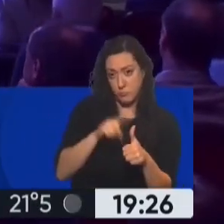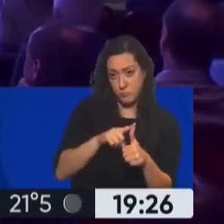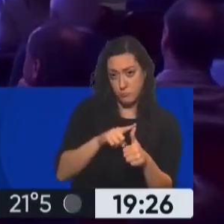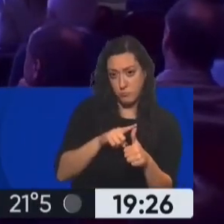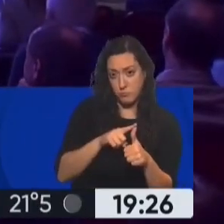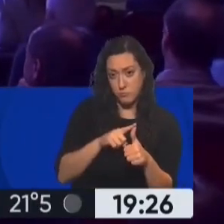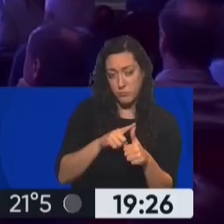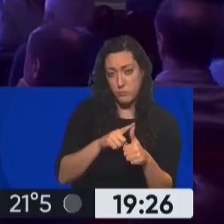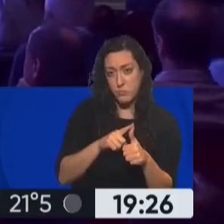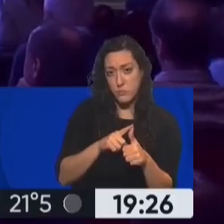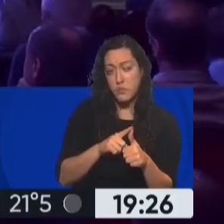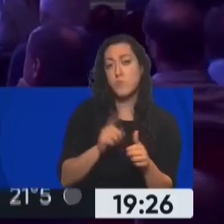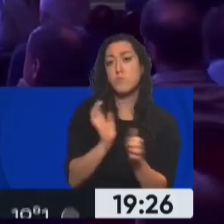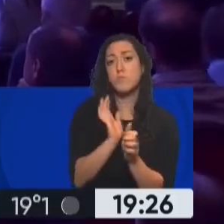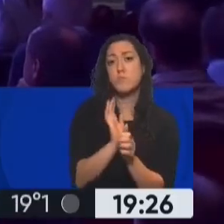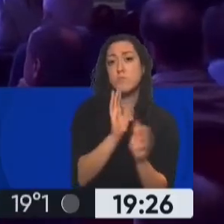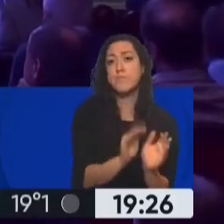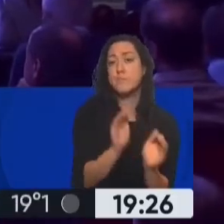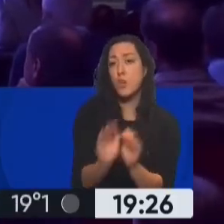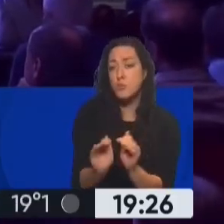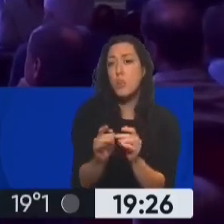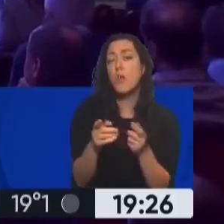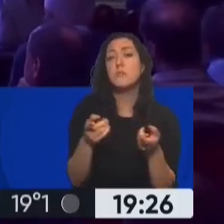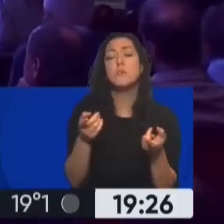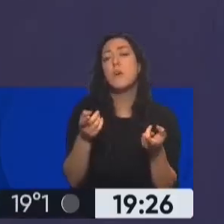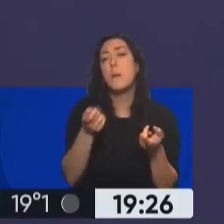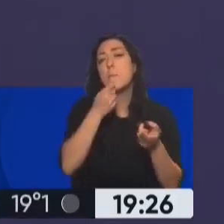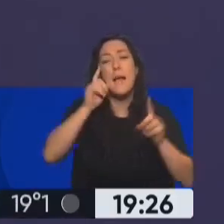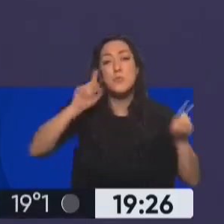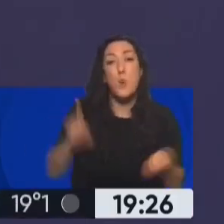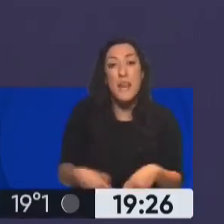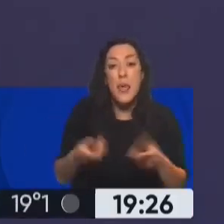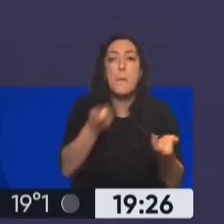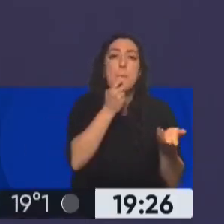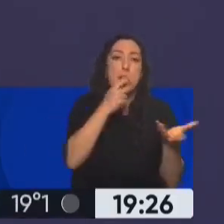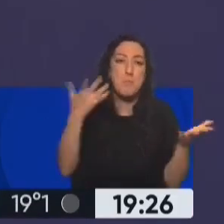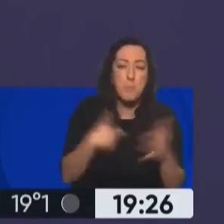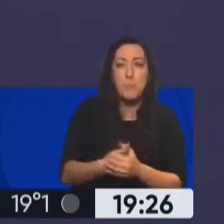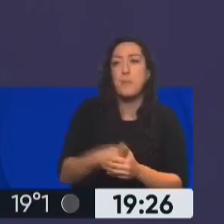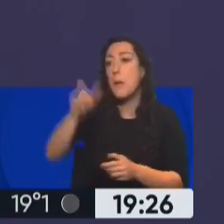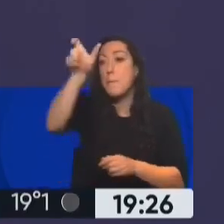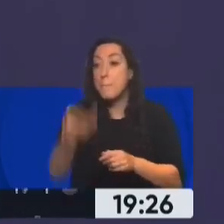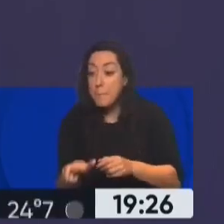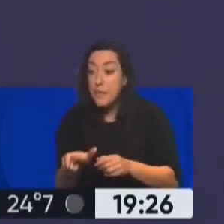That is, you have to find someone who wants the good that you have to sell.